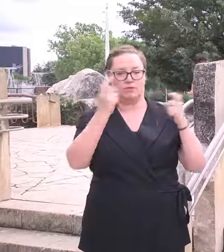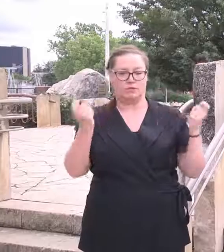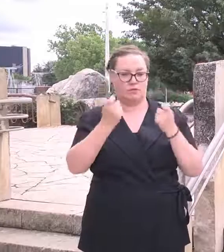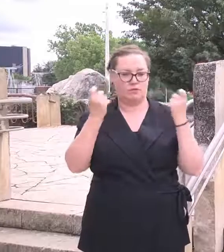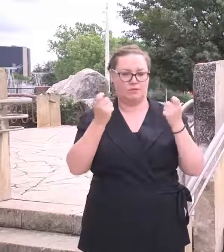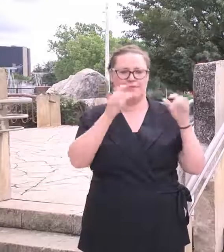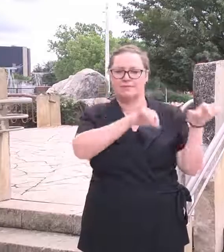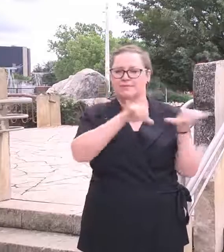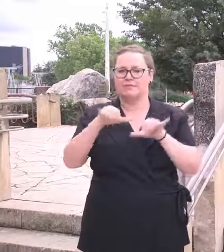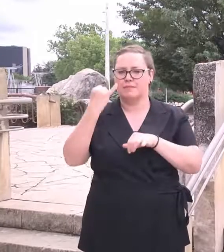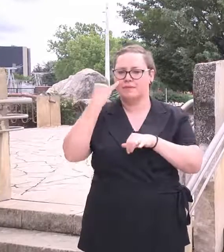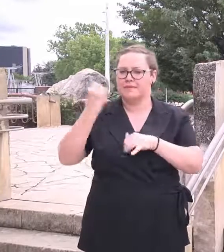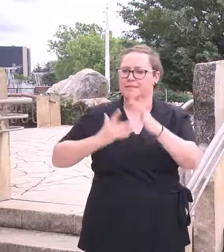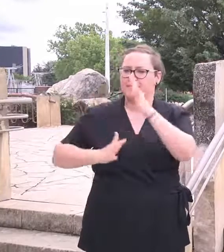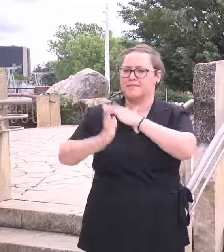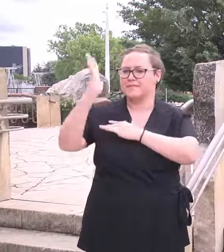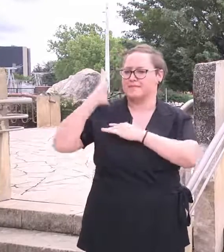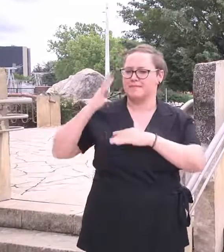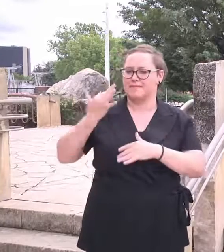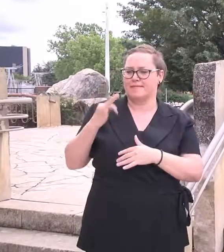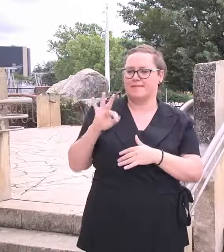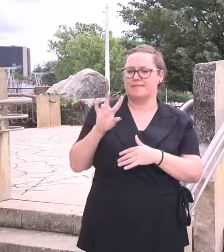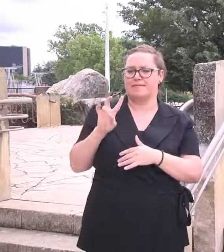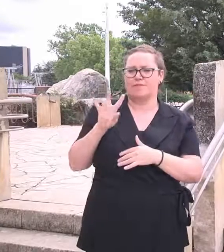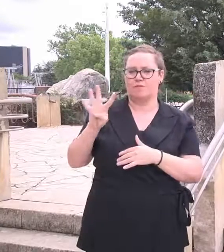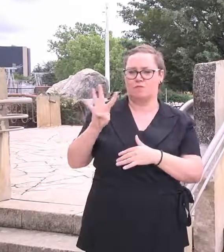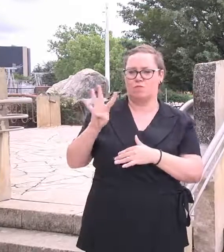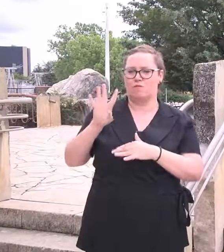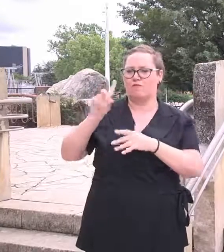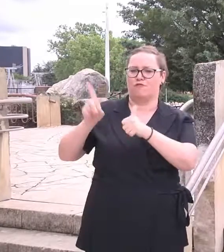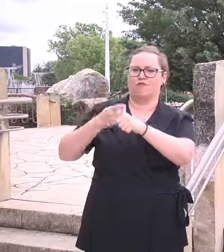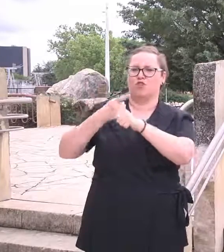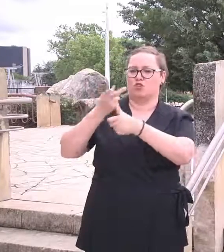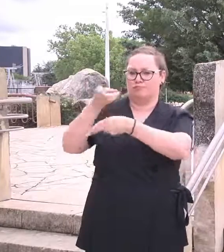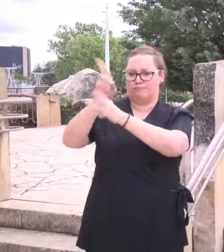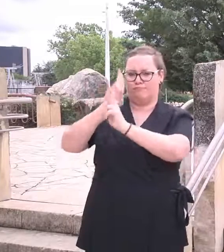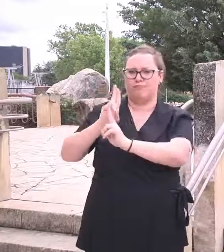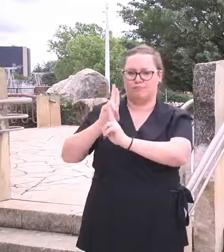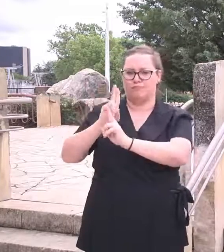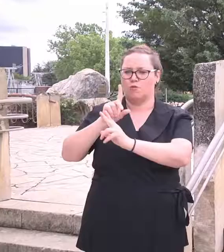original dedication ceremony back in 1974 to really commemorate this icon to our community